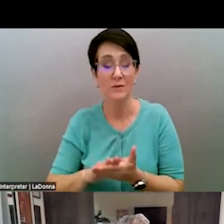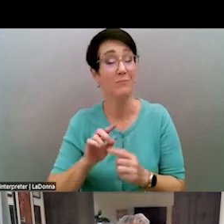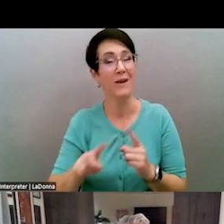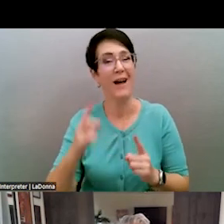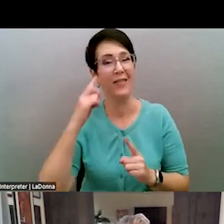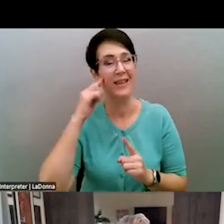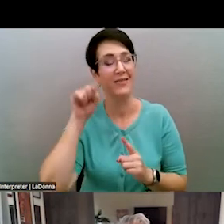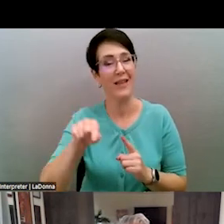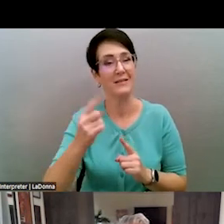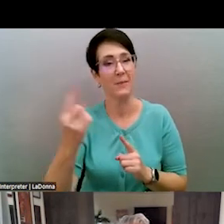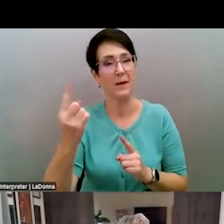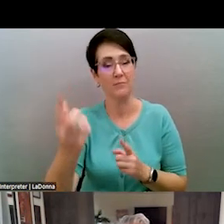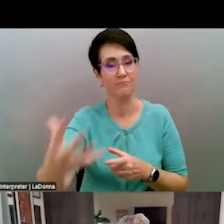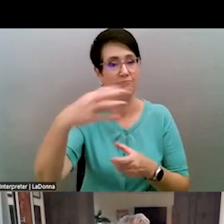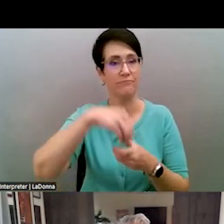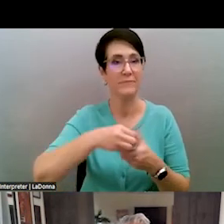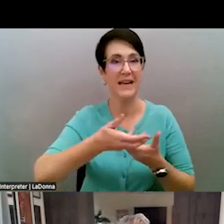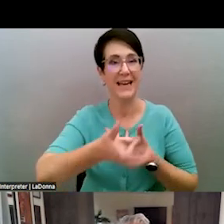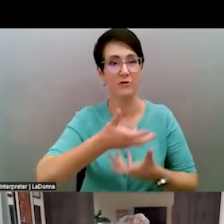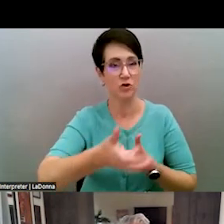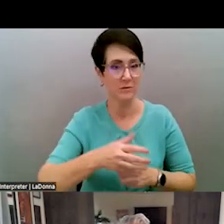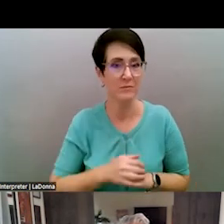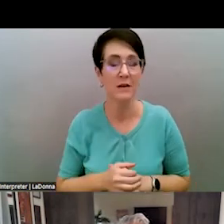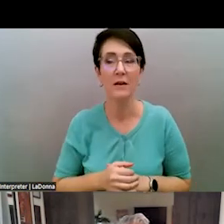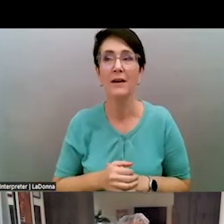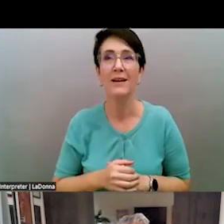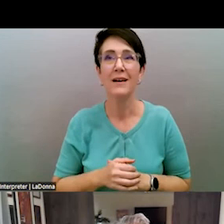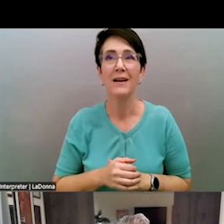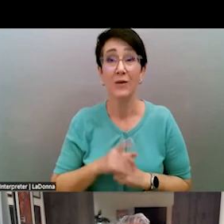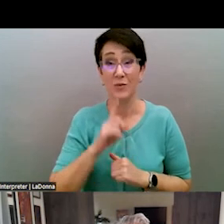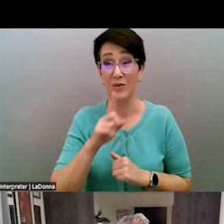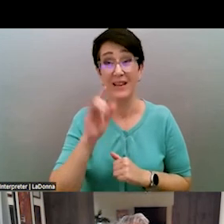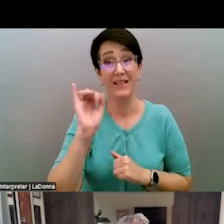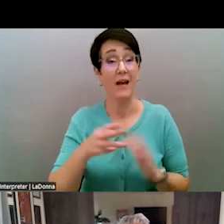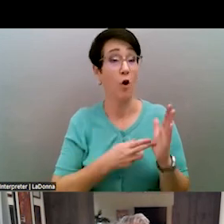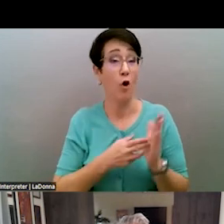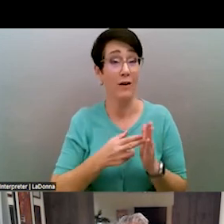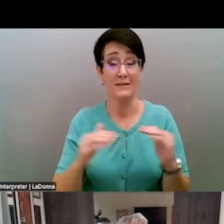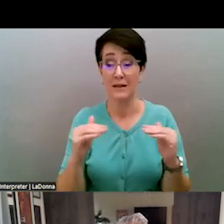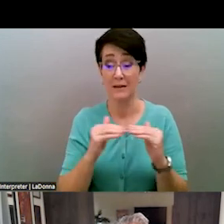NEED TO FOCUS ON. BECAUSE IT IS REALLY THAT, PEER TO PEER, PIECE. AND, YOUNG PEOPLE BEING, BEING,